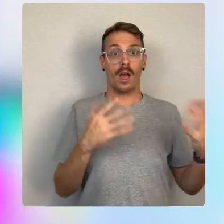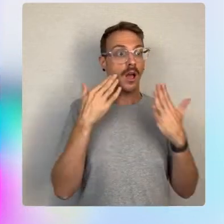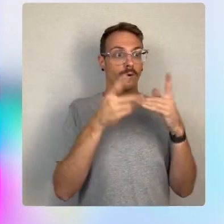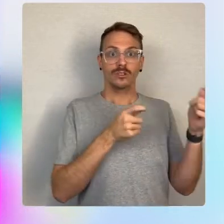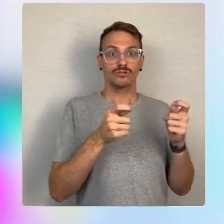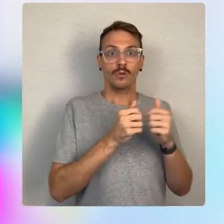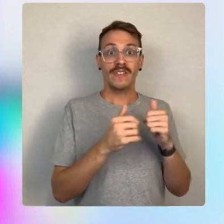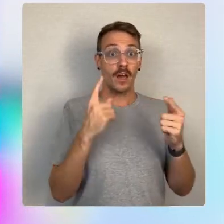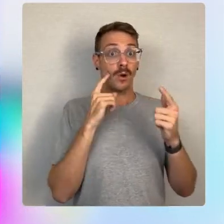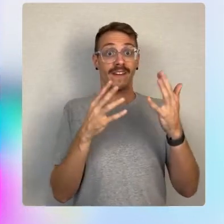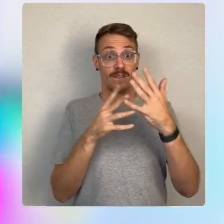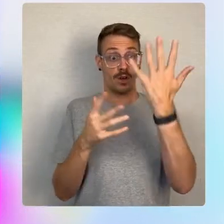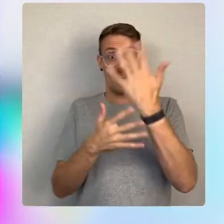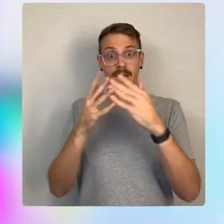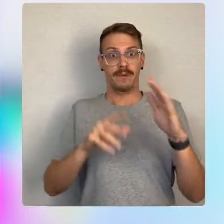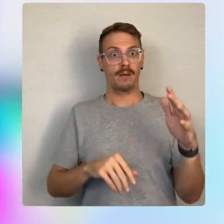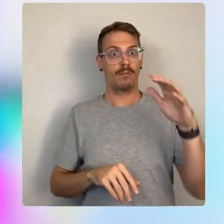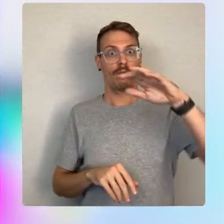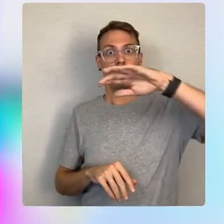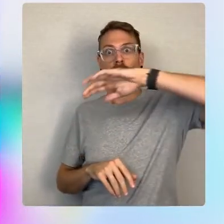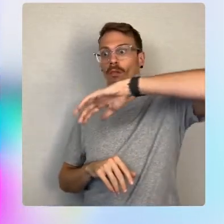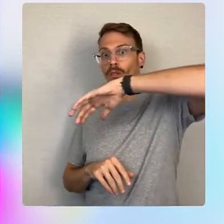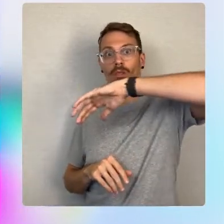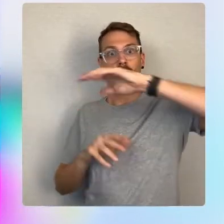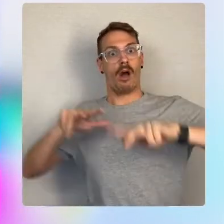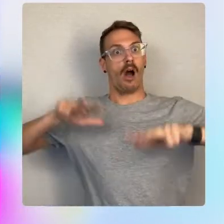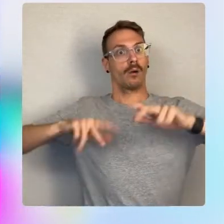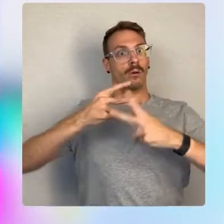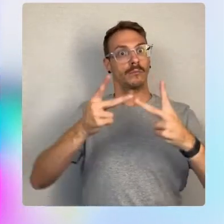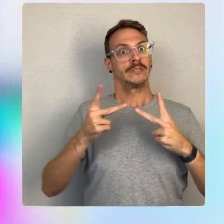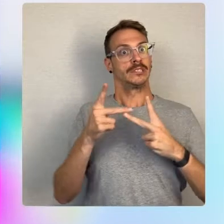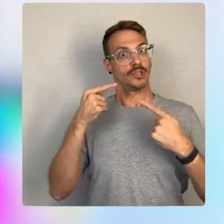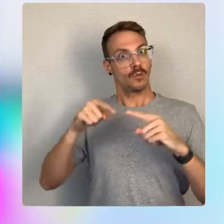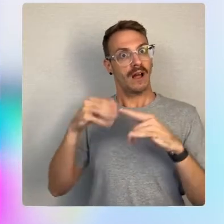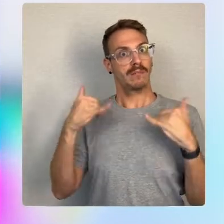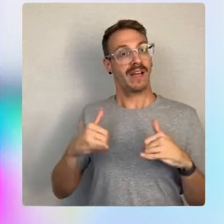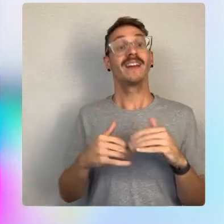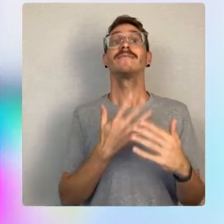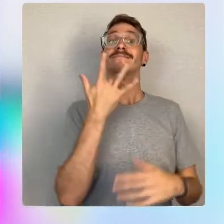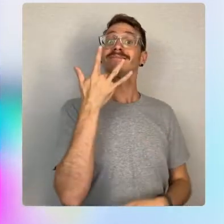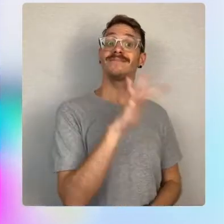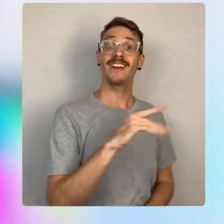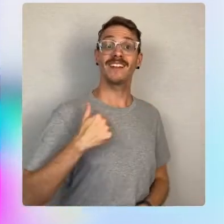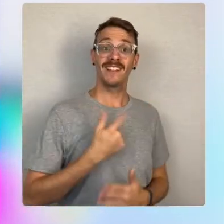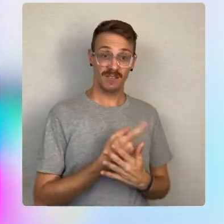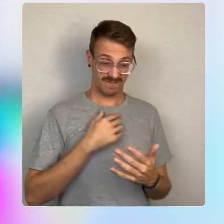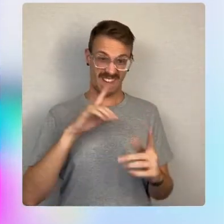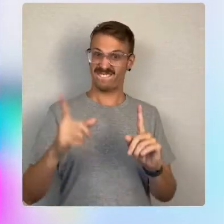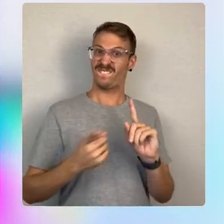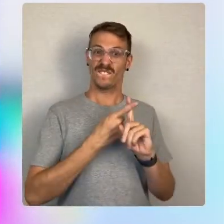your hand would get into awkward positions. Thankfully, we were able to kind of get the initial integration done very quickly,